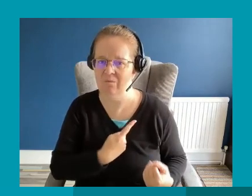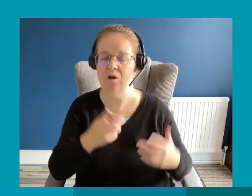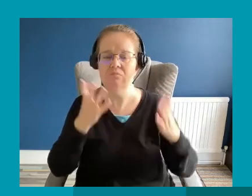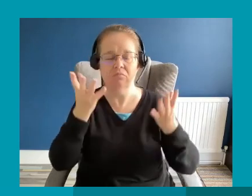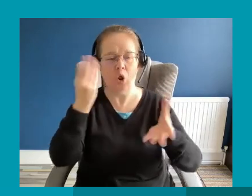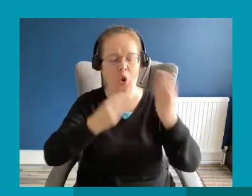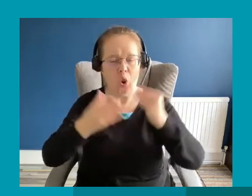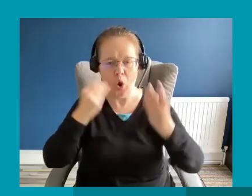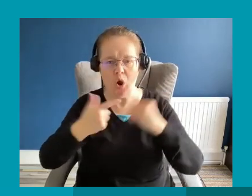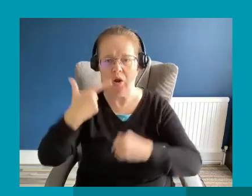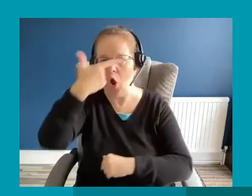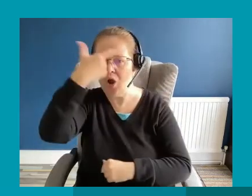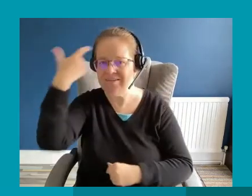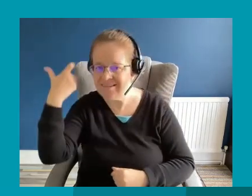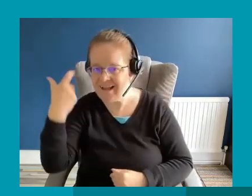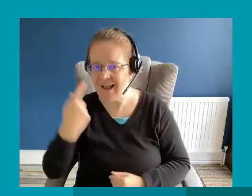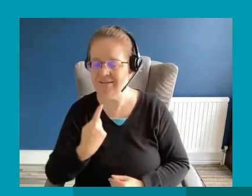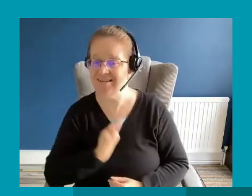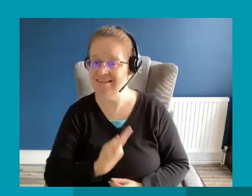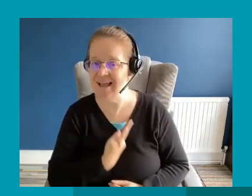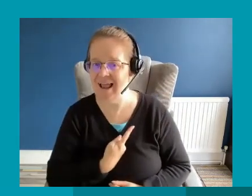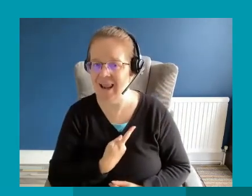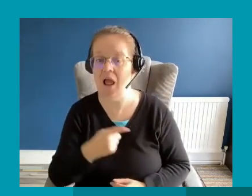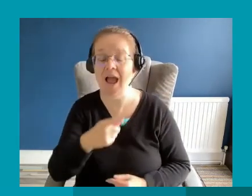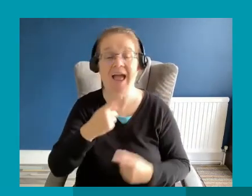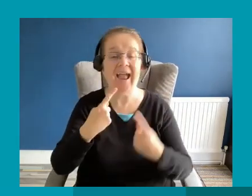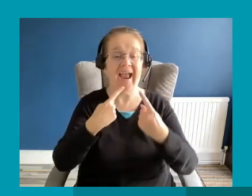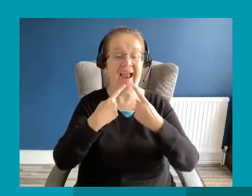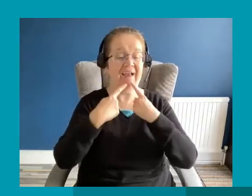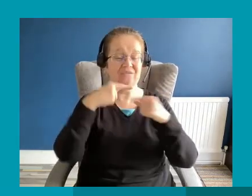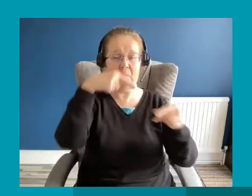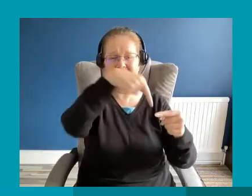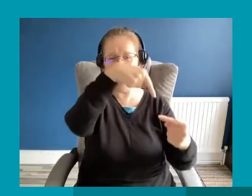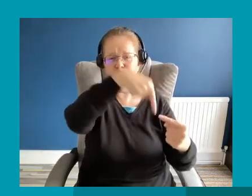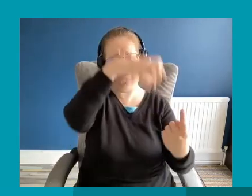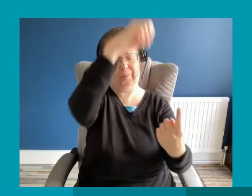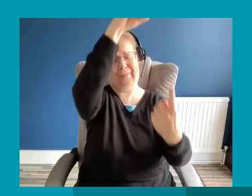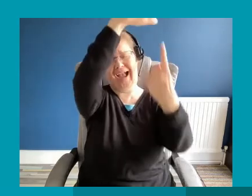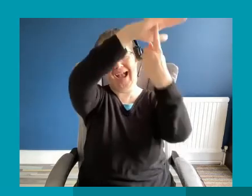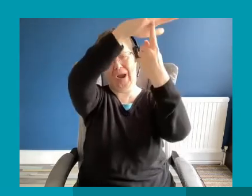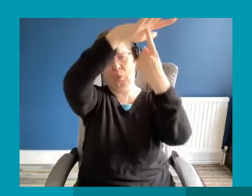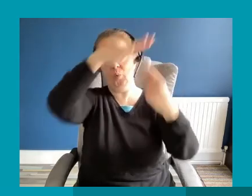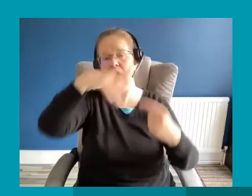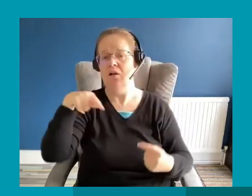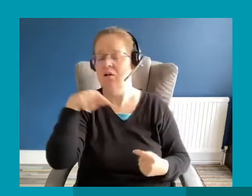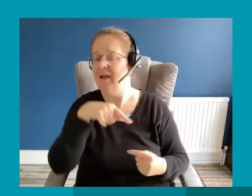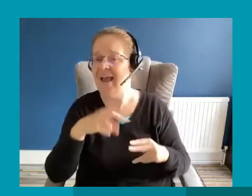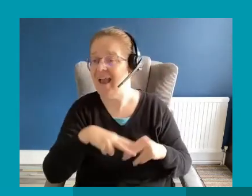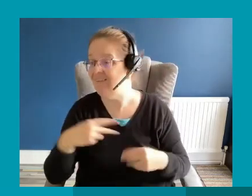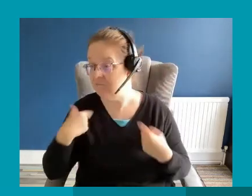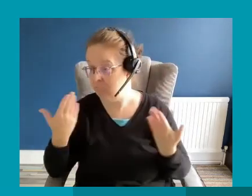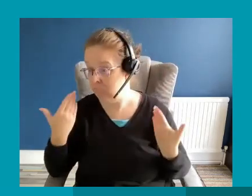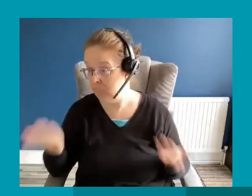information is is is king right? If you don't know, you don't know, but if you do know you're armed